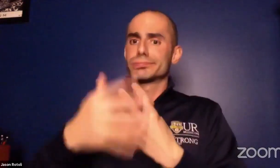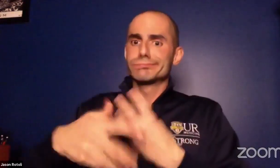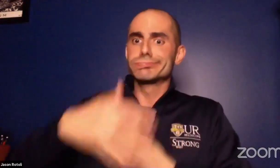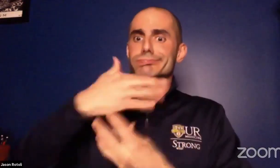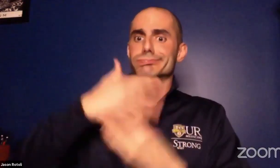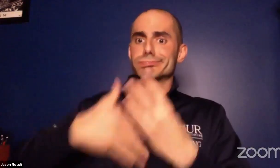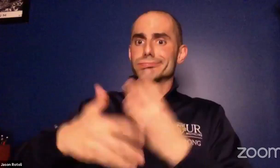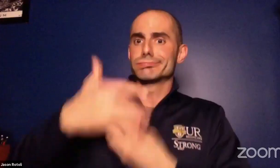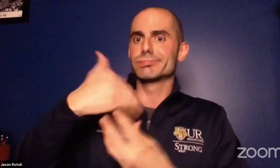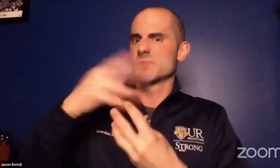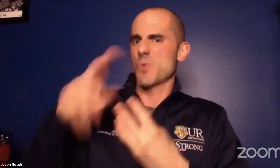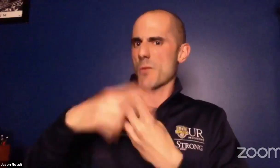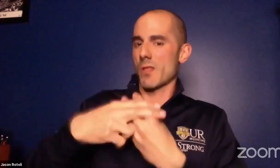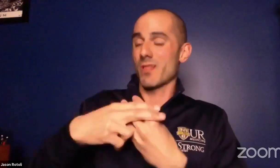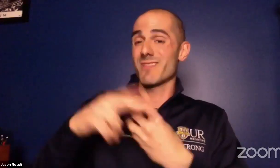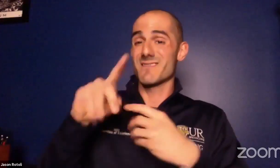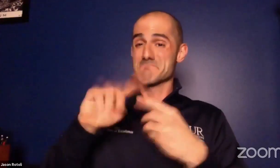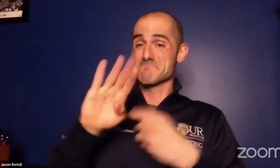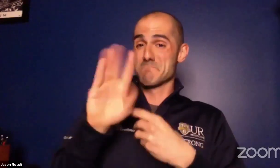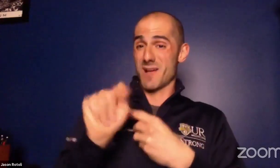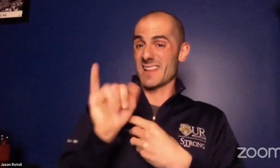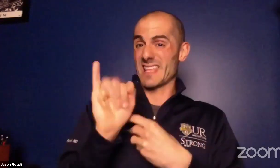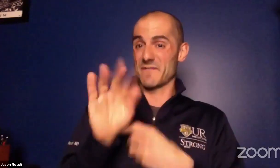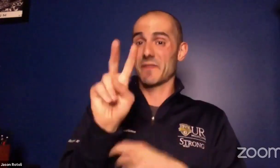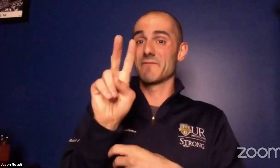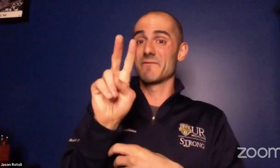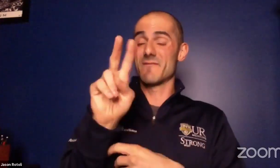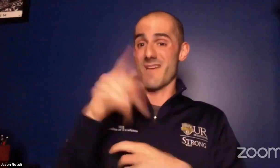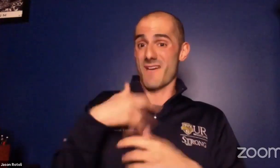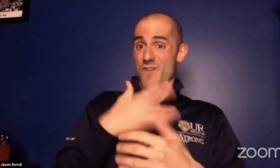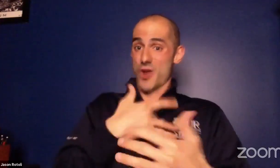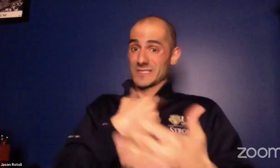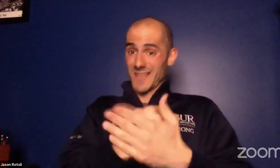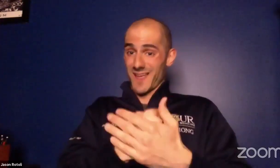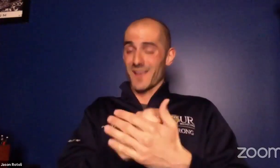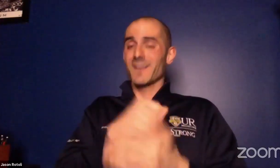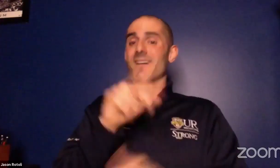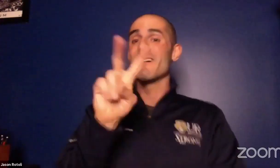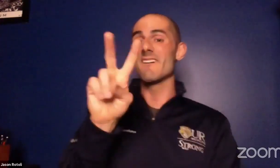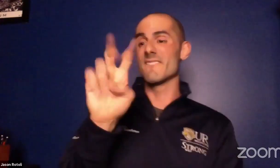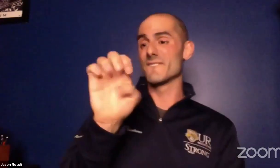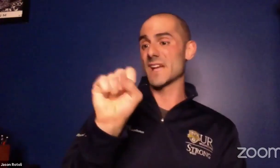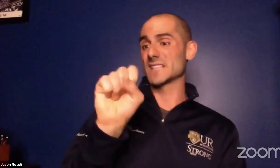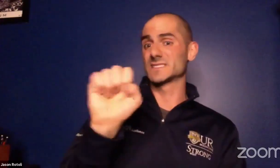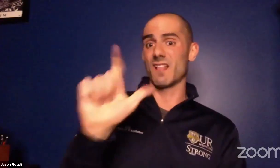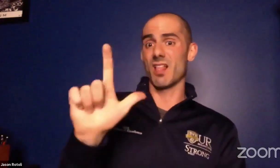that something within your heart, there's a problem within your heart itself.